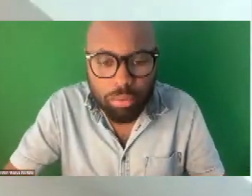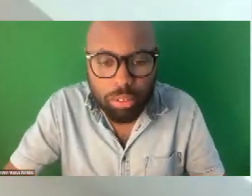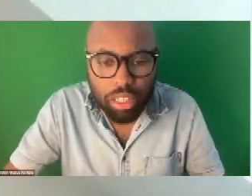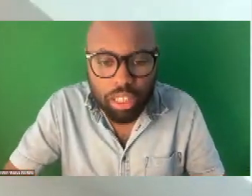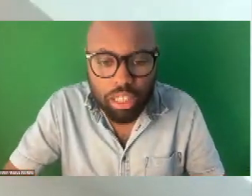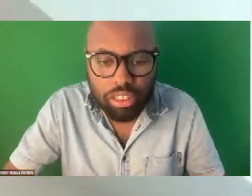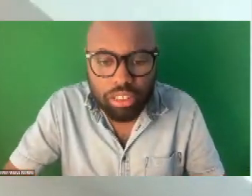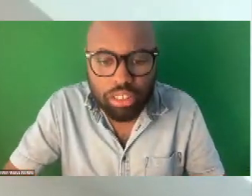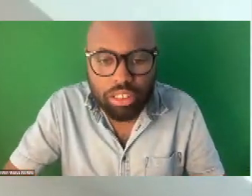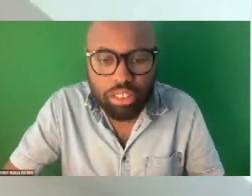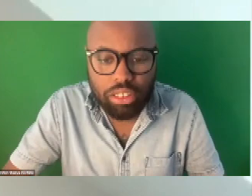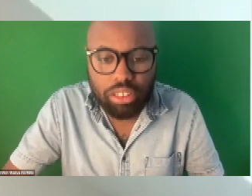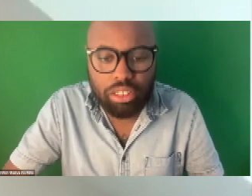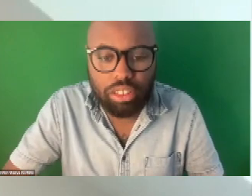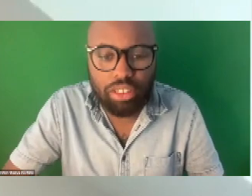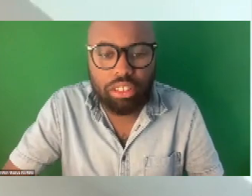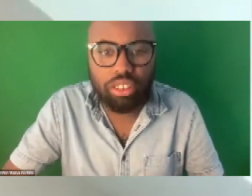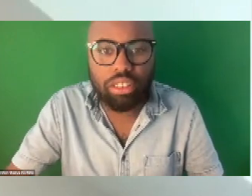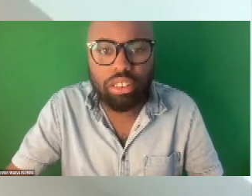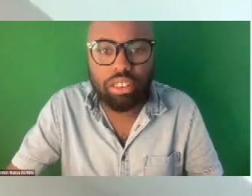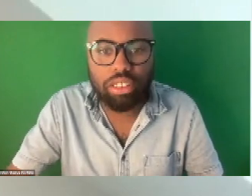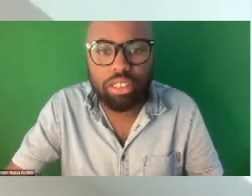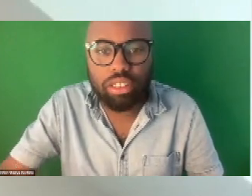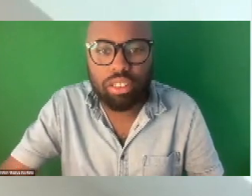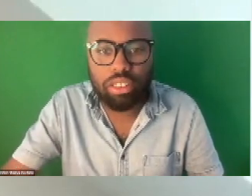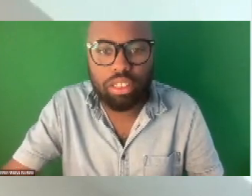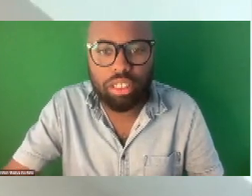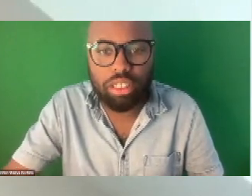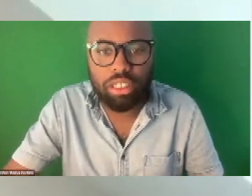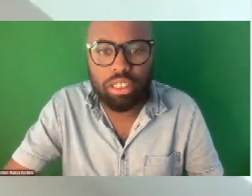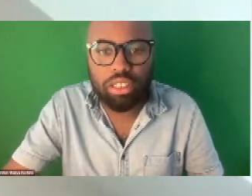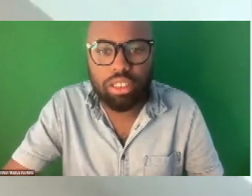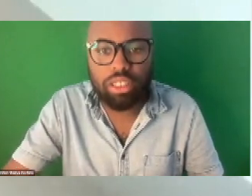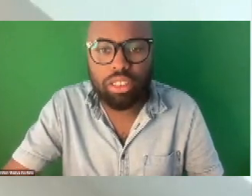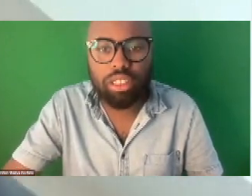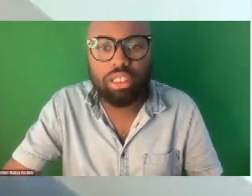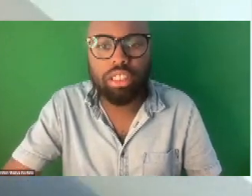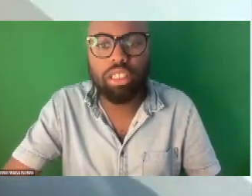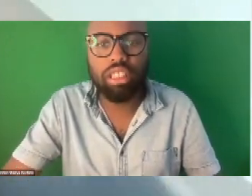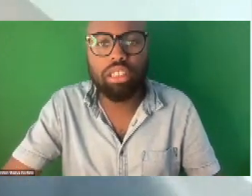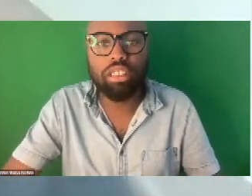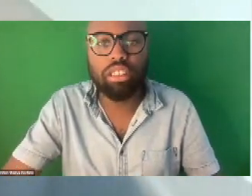component of a mandatory Medicaid state plan service,